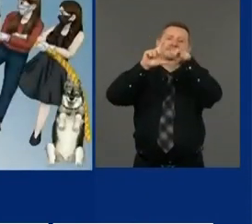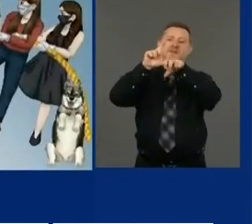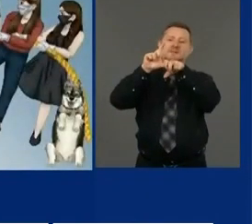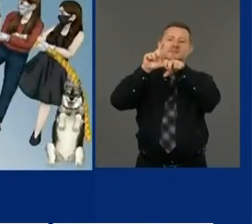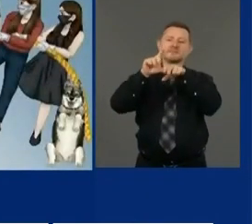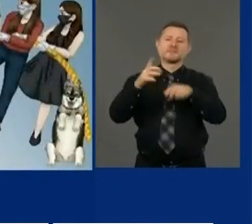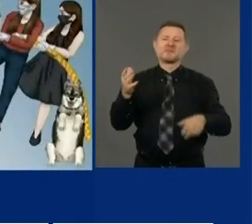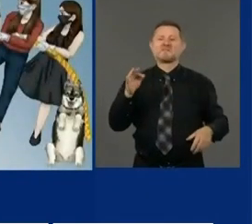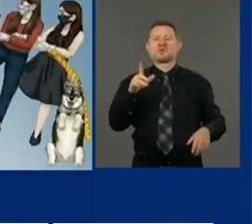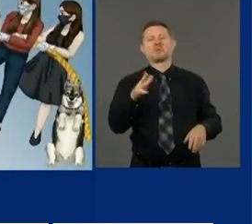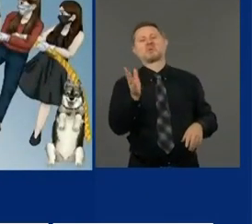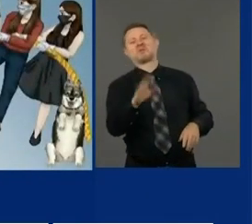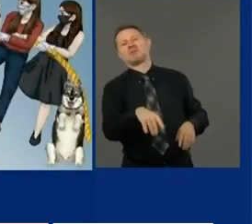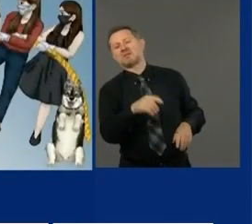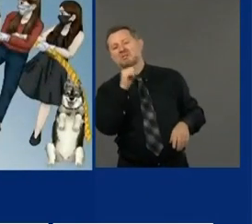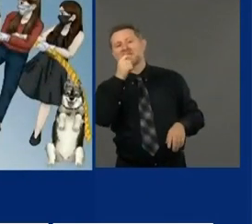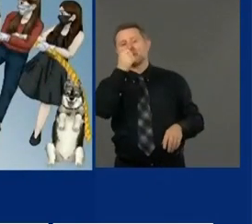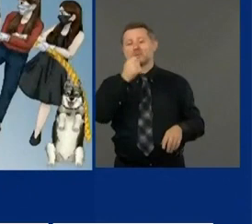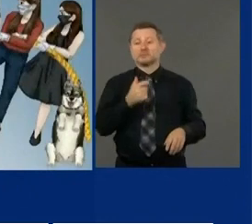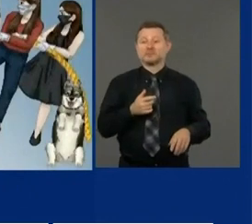THE MOUNTAIN.